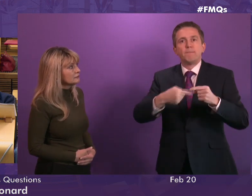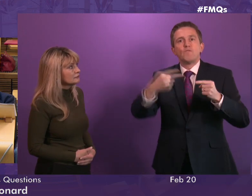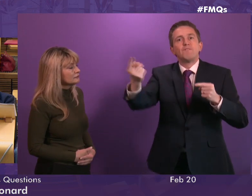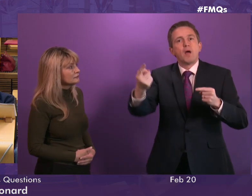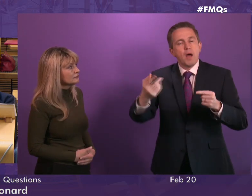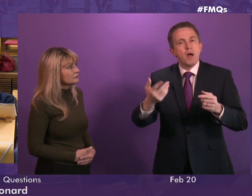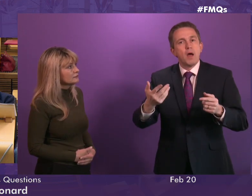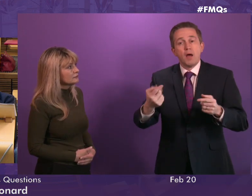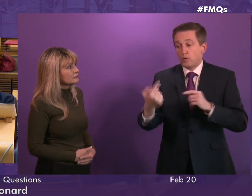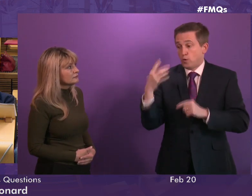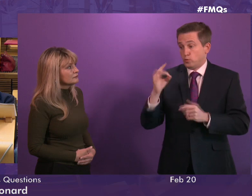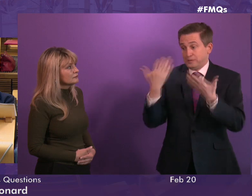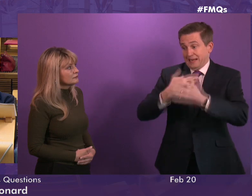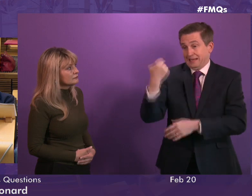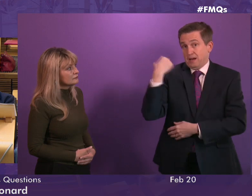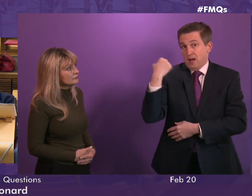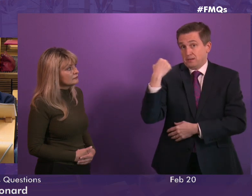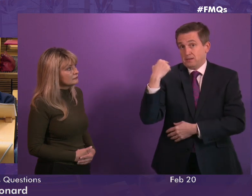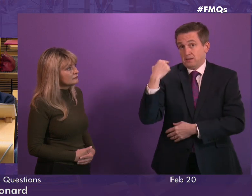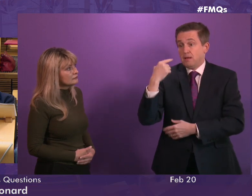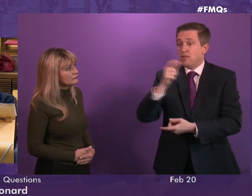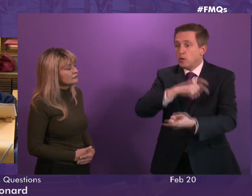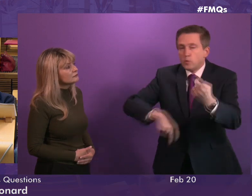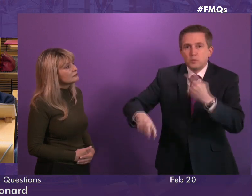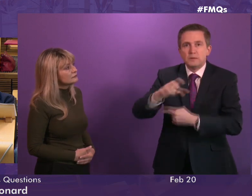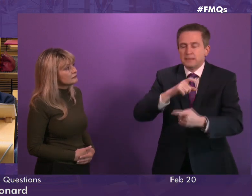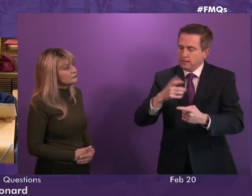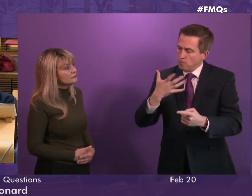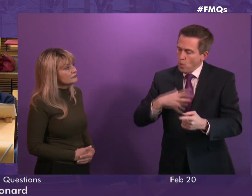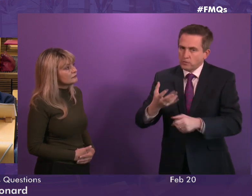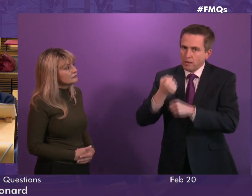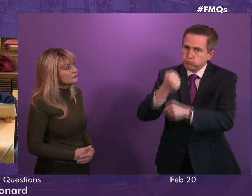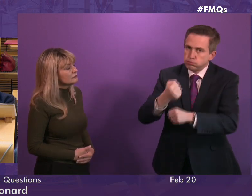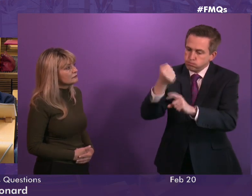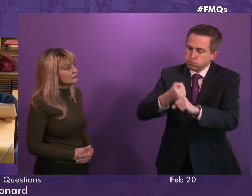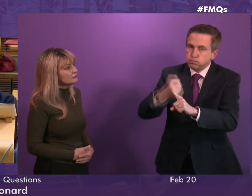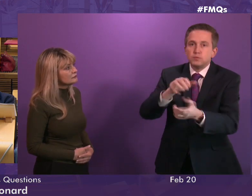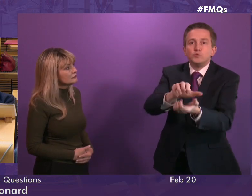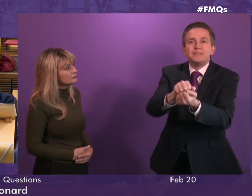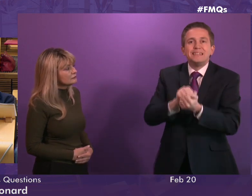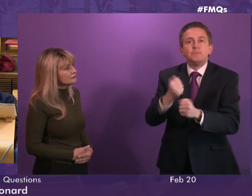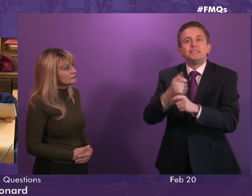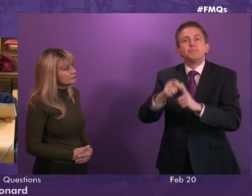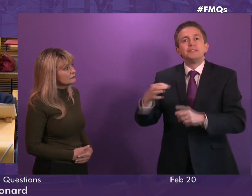That is why, on Tuesday night, they resolved to fight for its future. They want the First